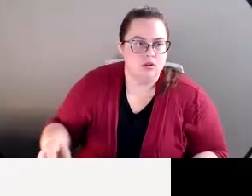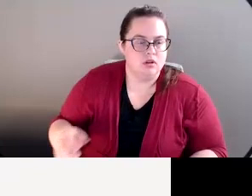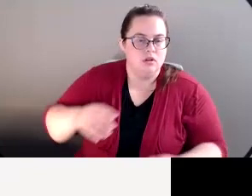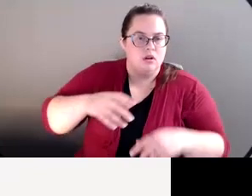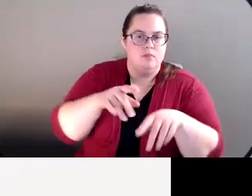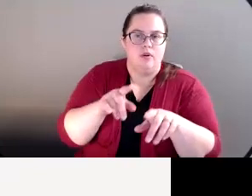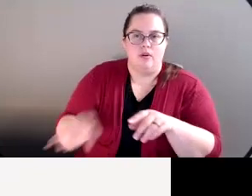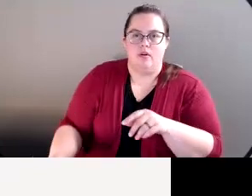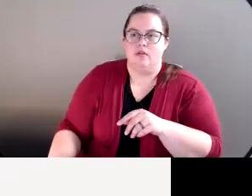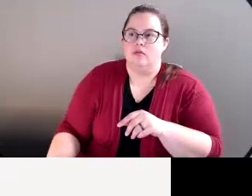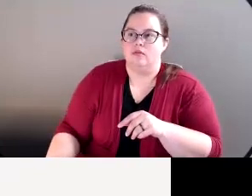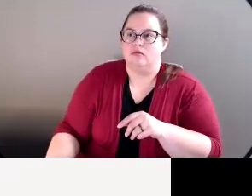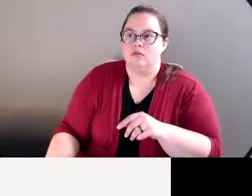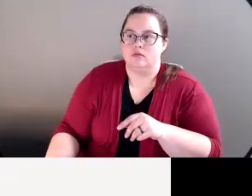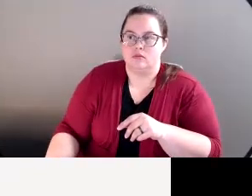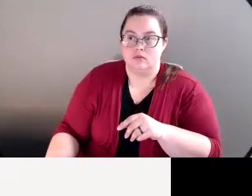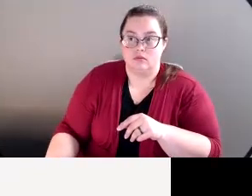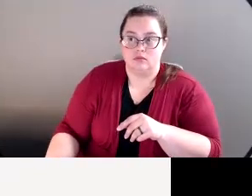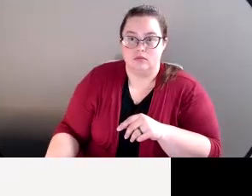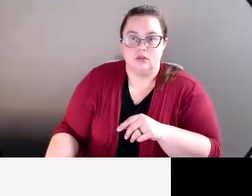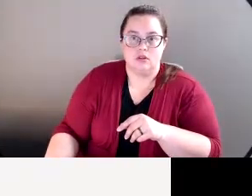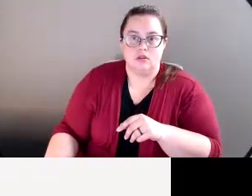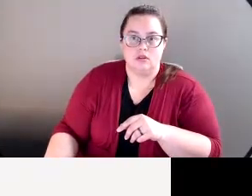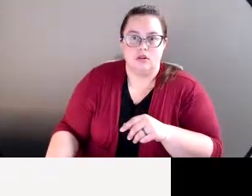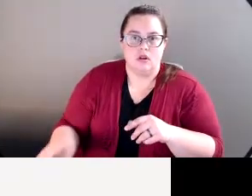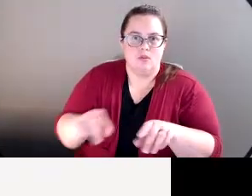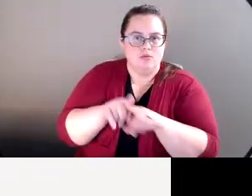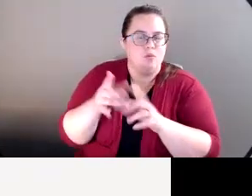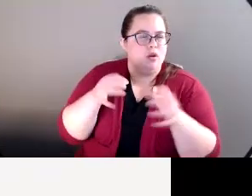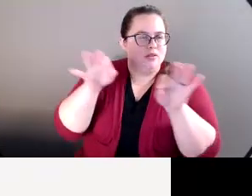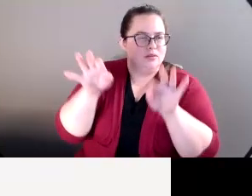So during the first week, really, we want to explain to students